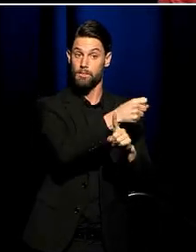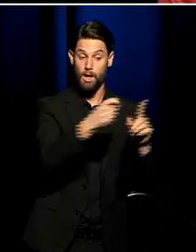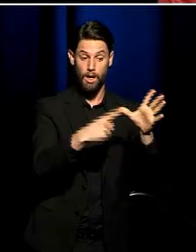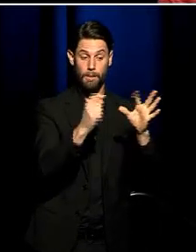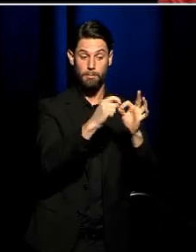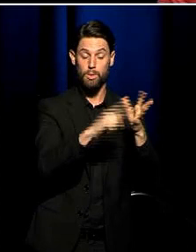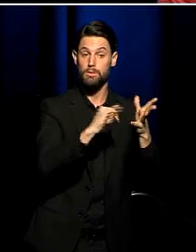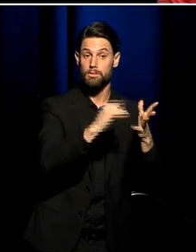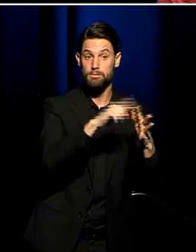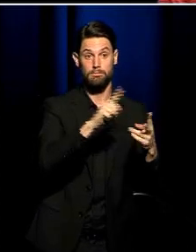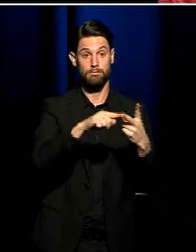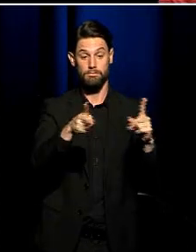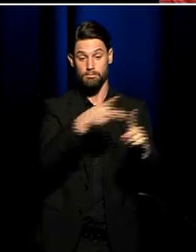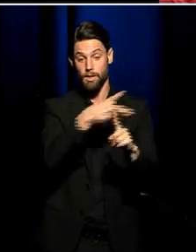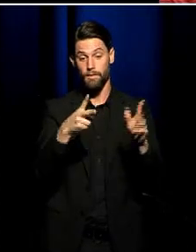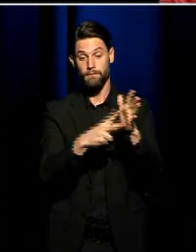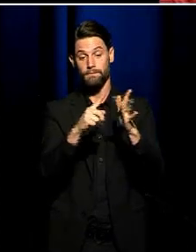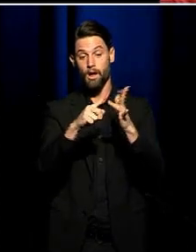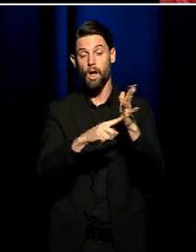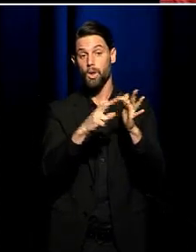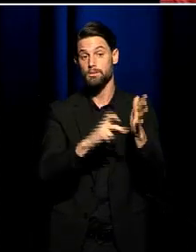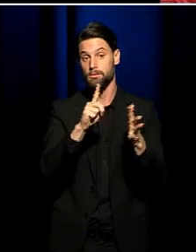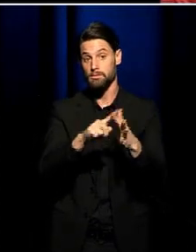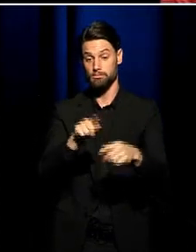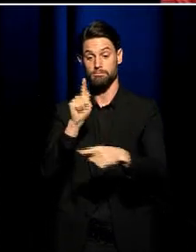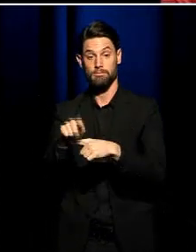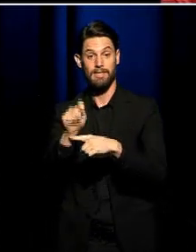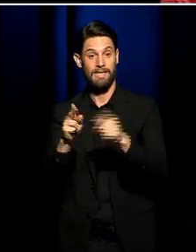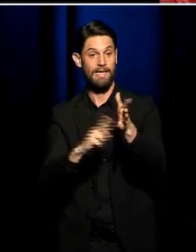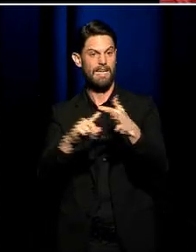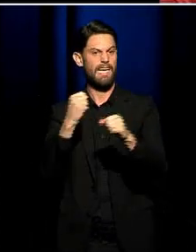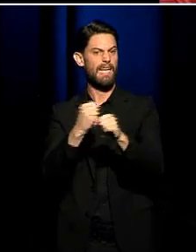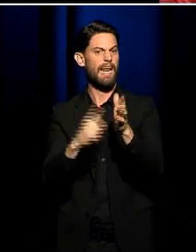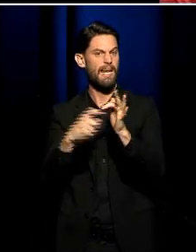are viewing or hearing these proceedings from other locations. My name is Ronald